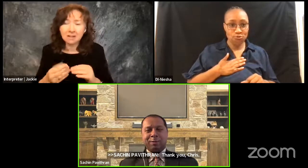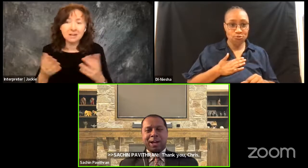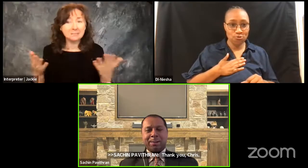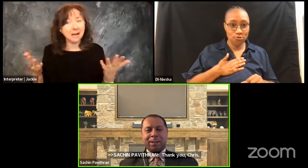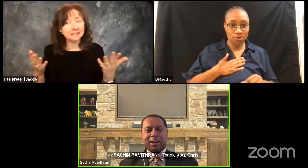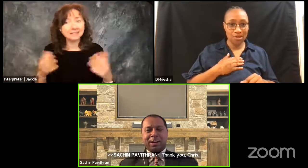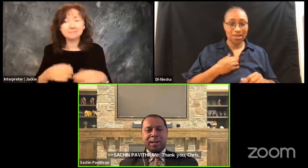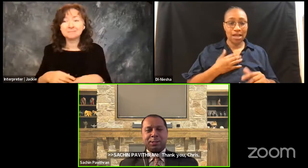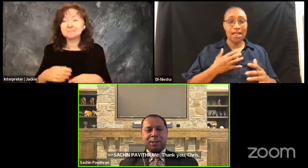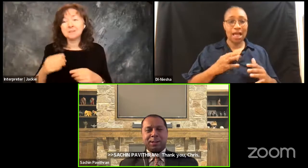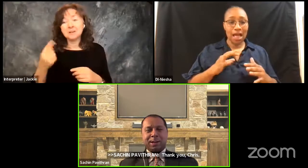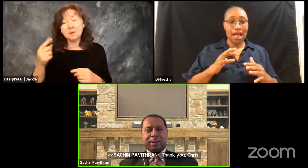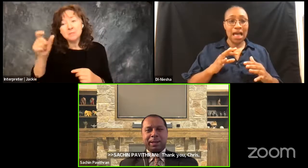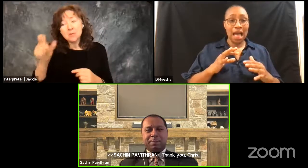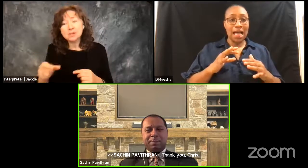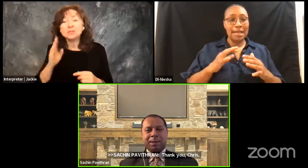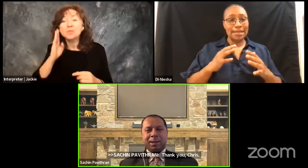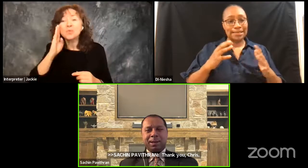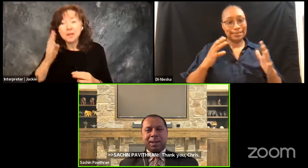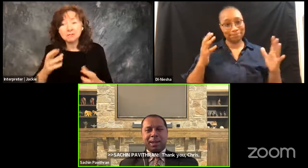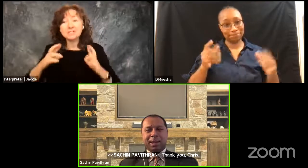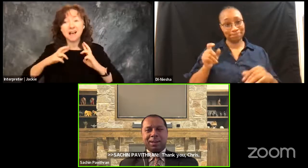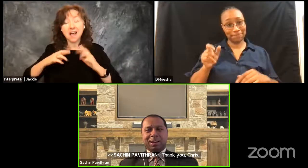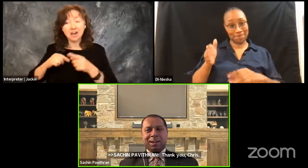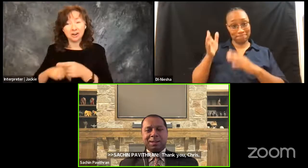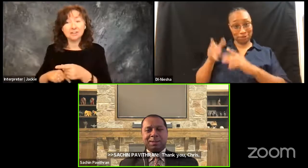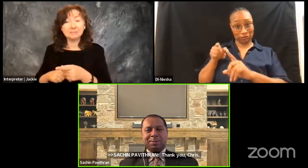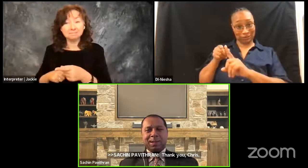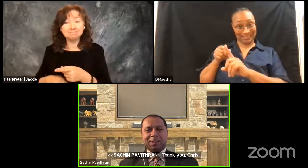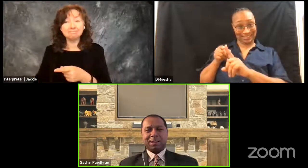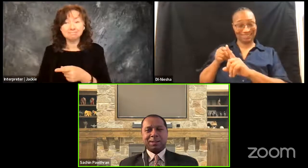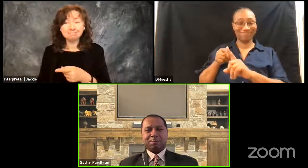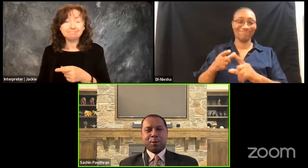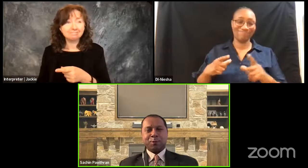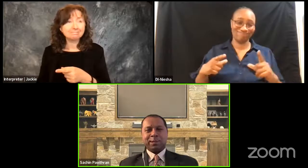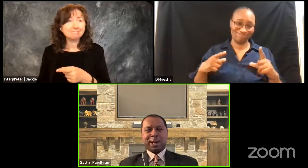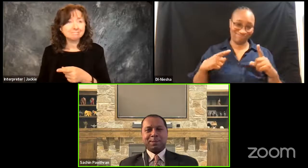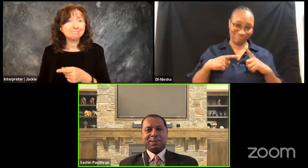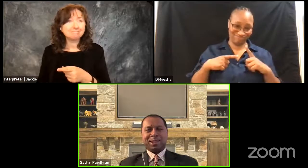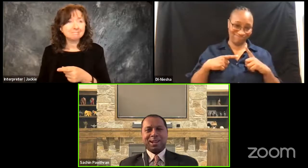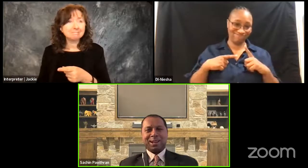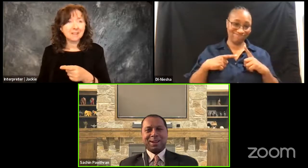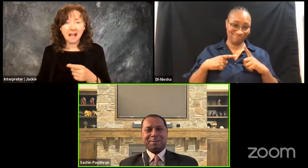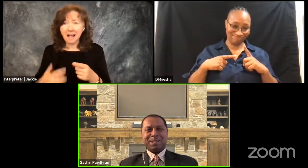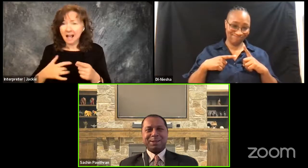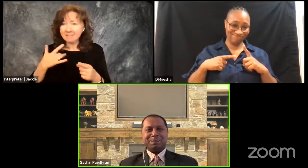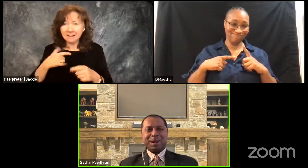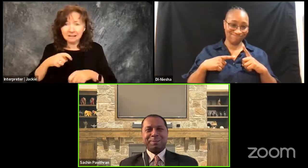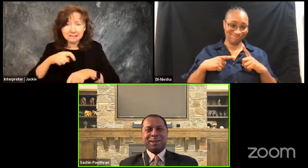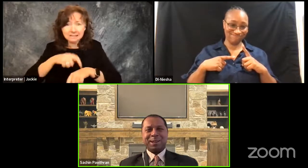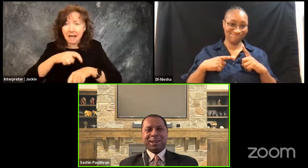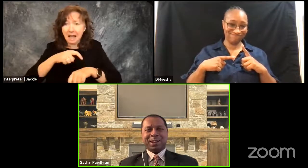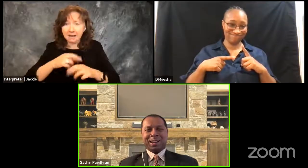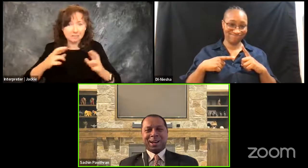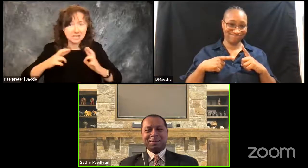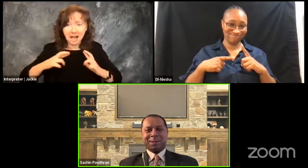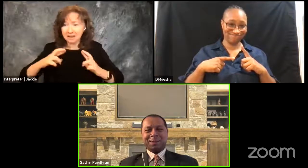retirement announcement coming up. And it seems like there's more retirements coming down the pike.